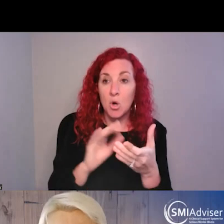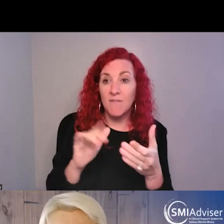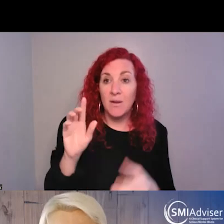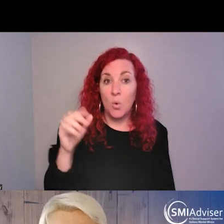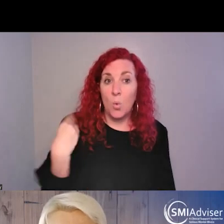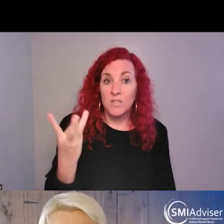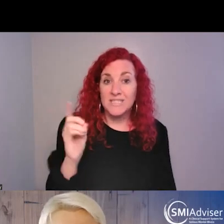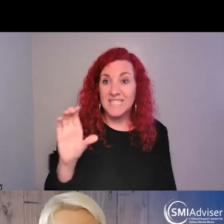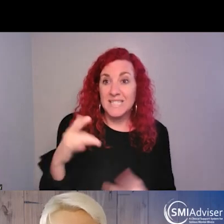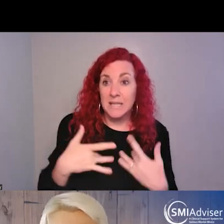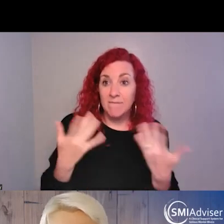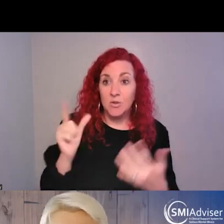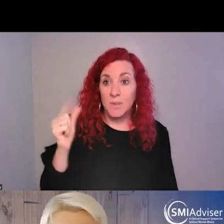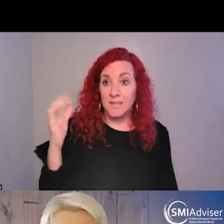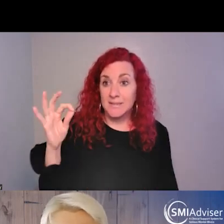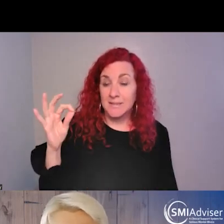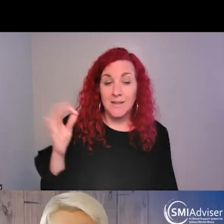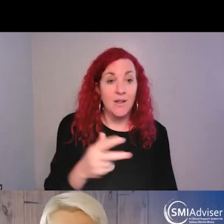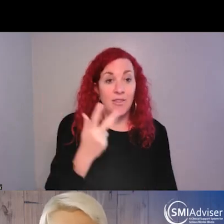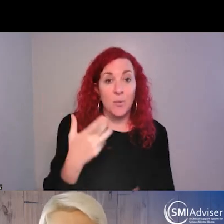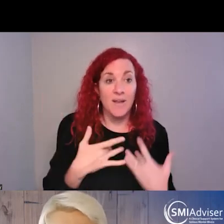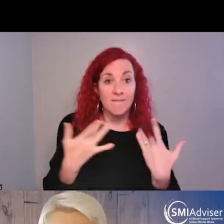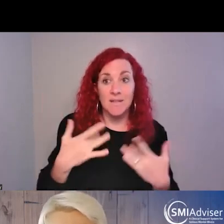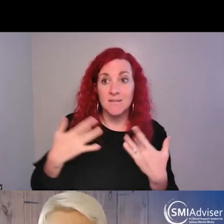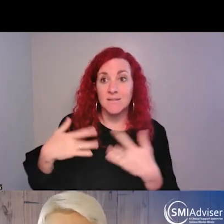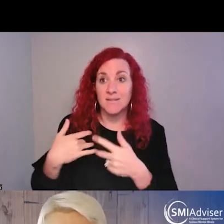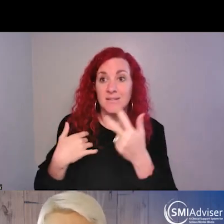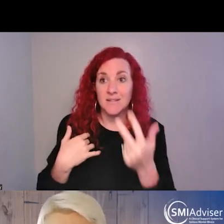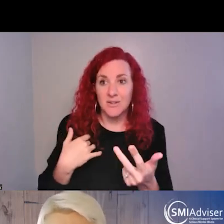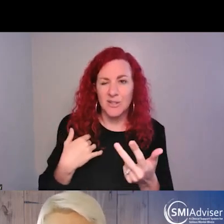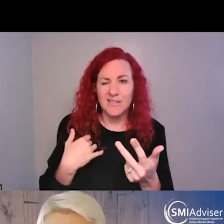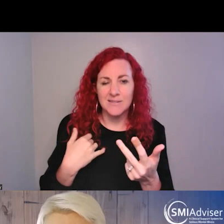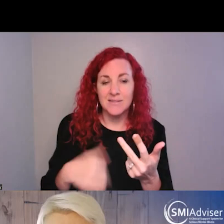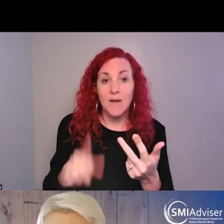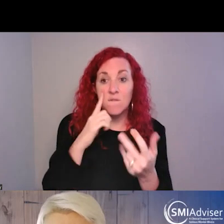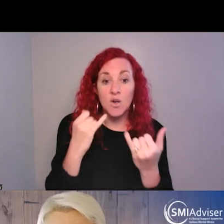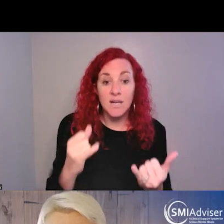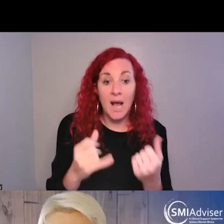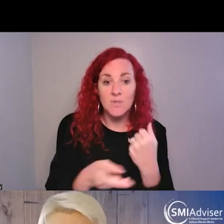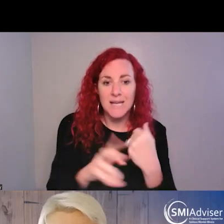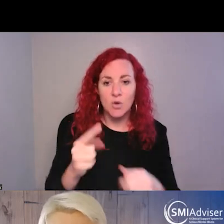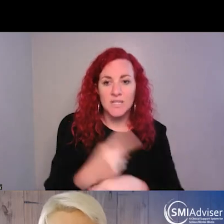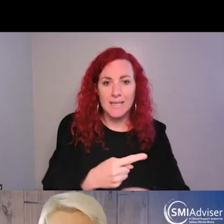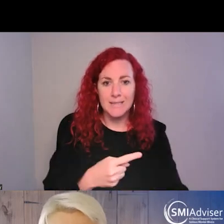THREE EVENTS, AMY. WE HOPE THAT PEOPLE WILL AT LEAST SAVE THE DATES FOR NOW